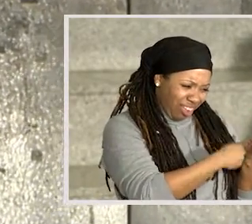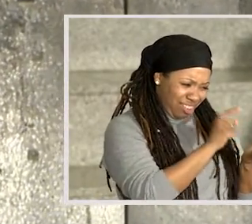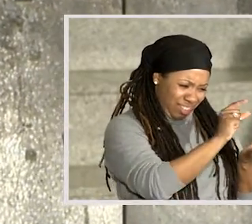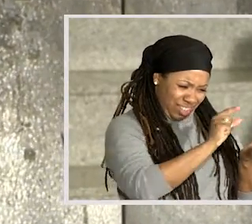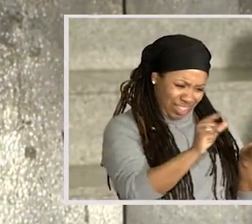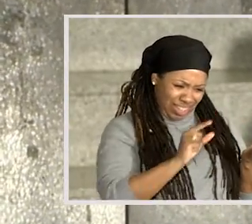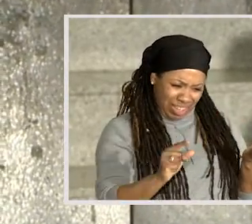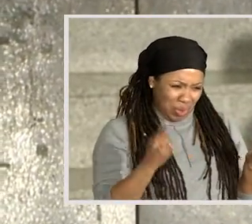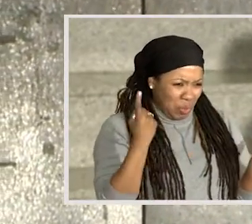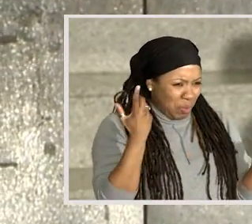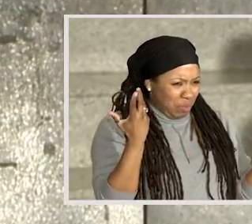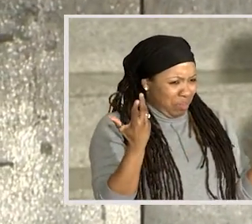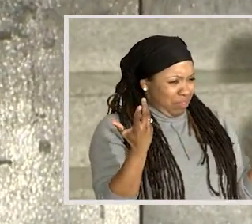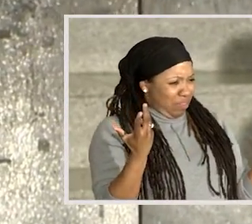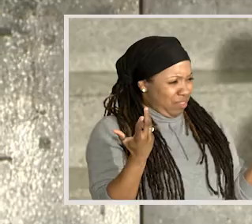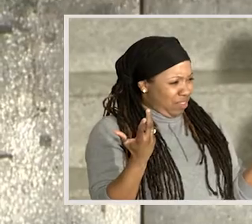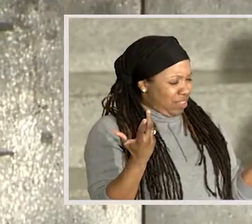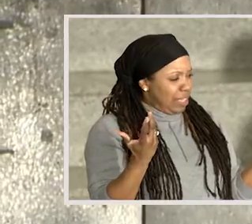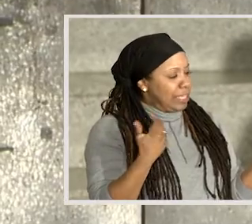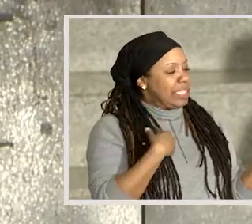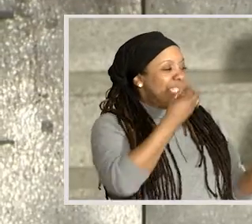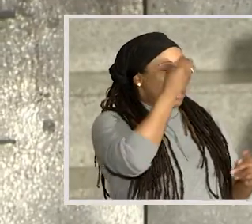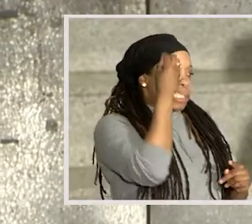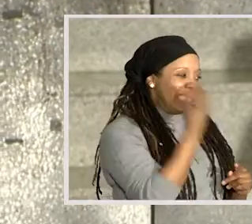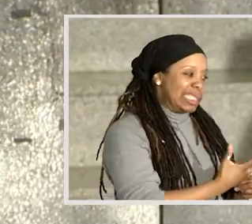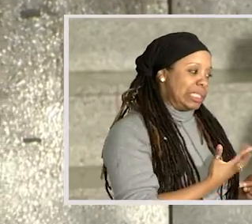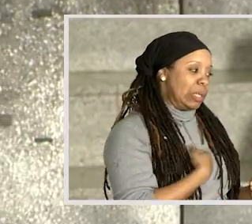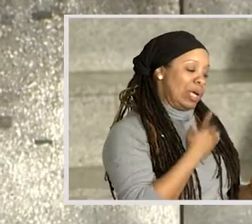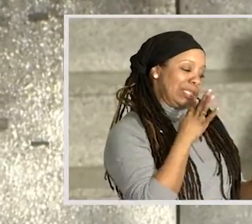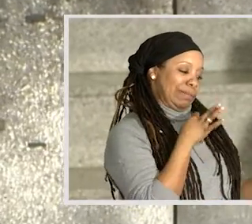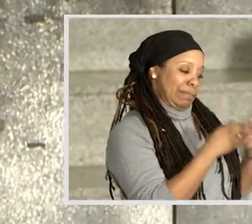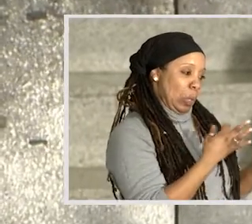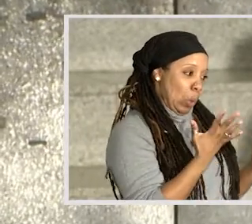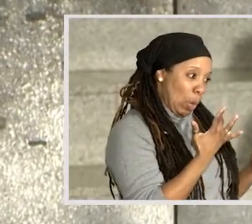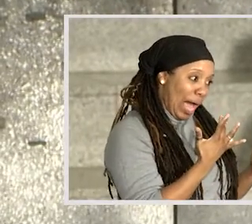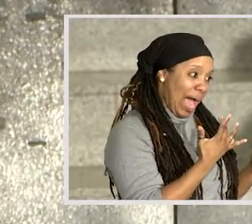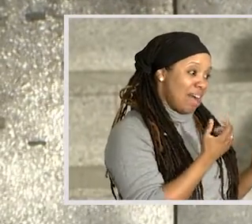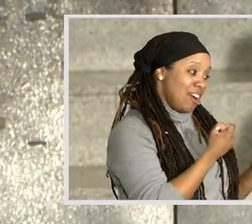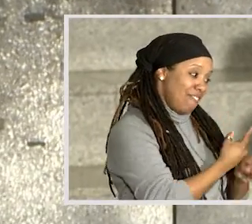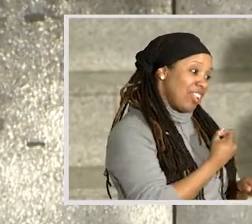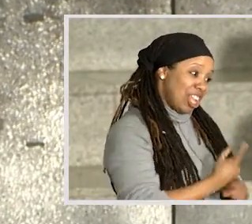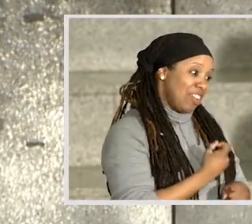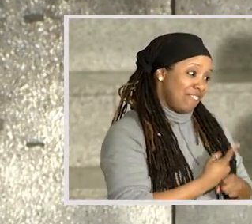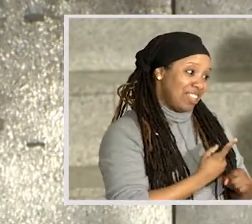BUT EACH YEAR WE ARE THINKING ABOUT THE NEW THINGS THAT WE NEED TO DO AS WELL AS THE THINGS